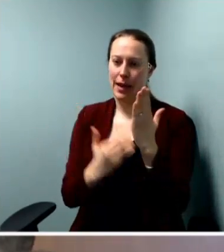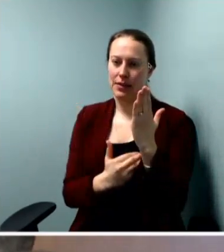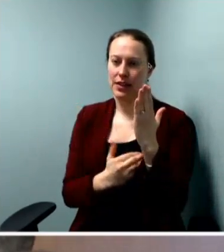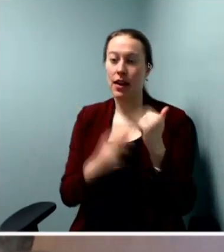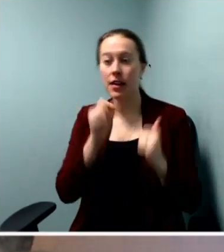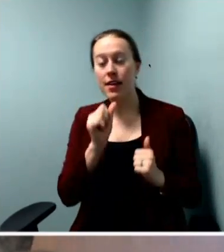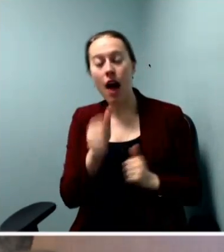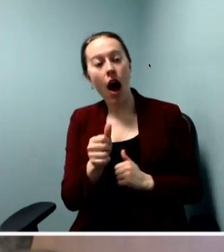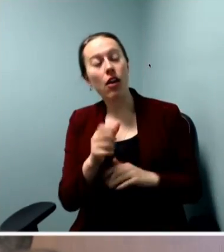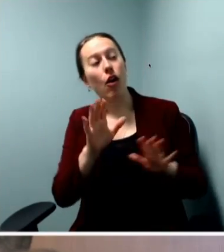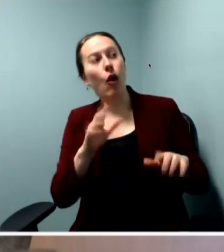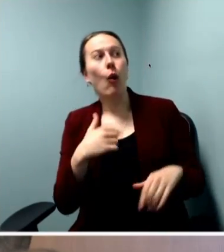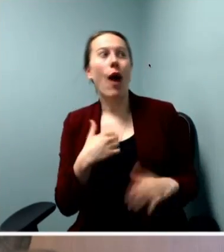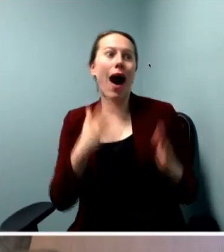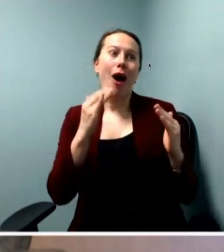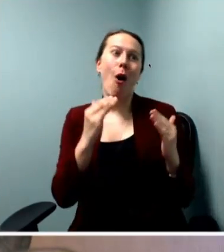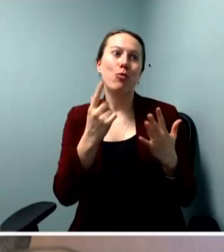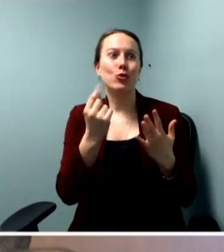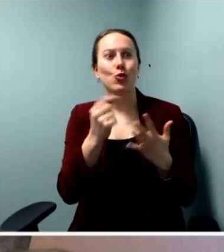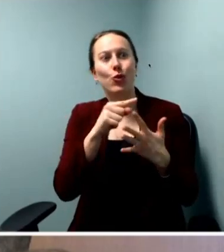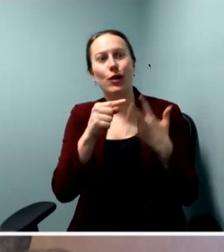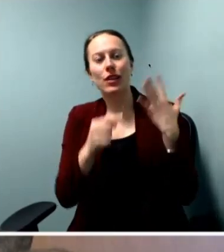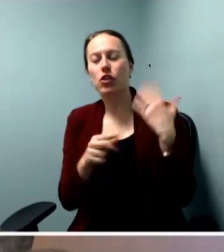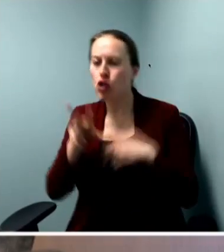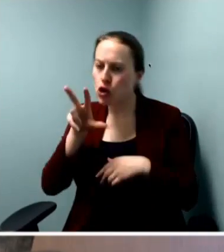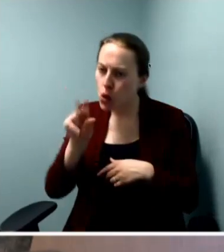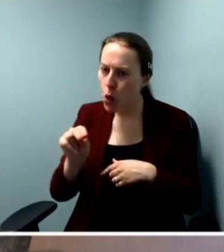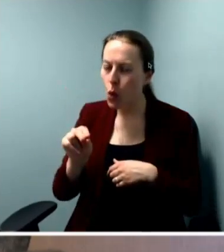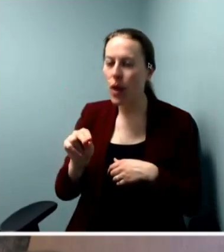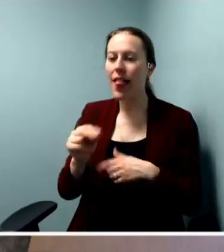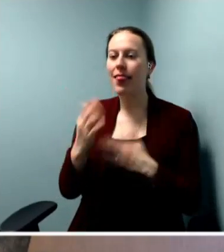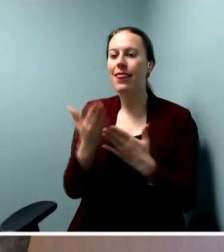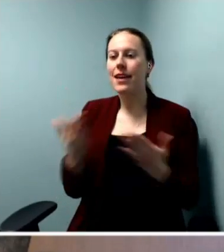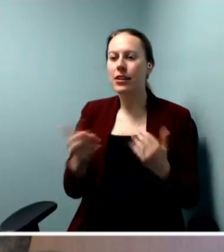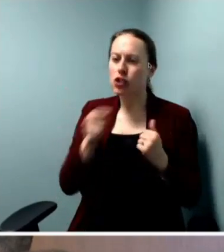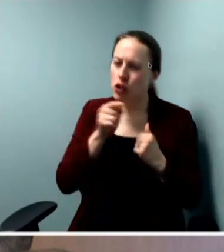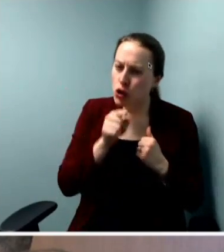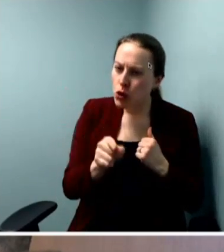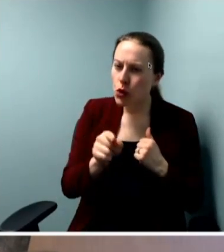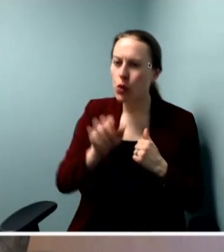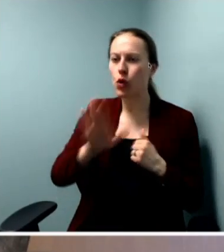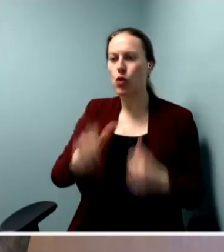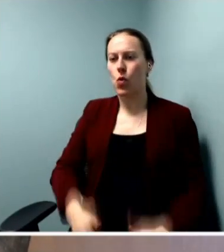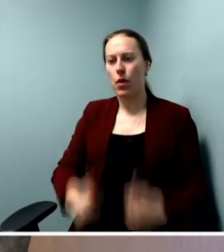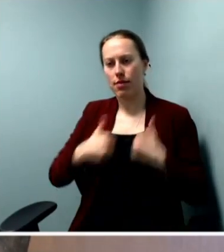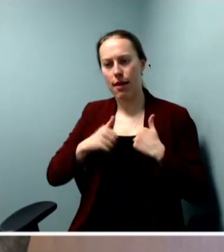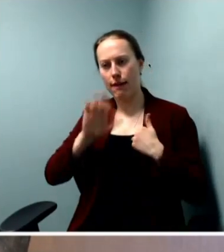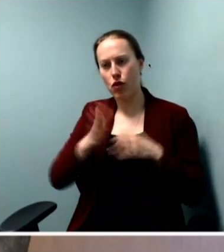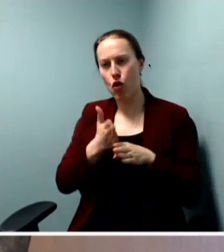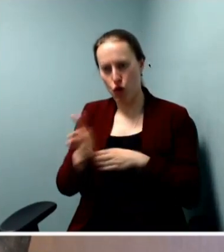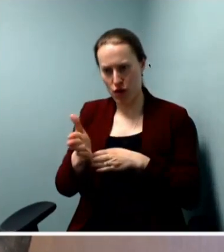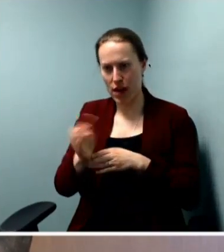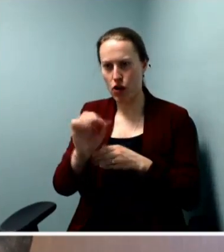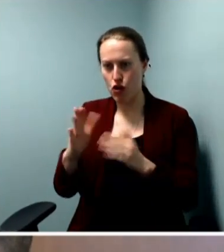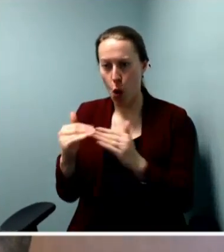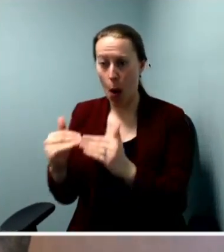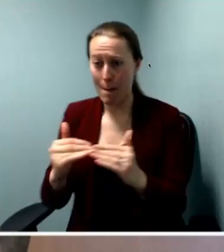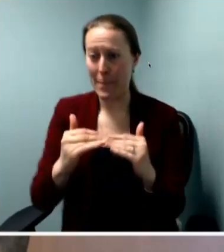but things that you in your life, in your world, in your career, and your peers, will do.